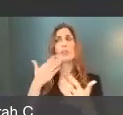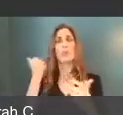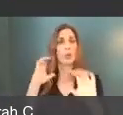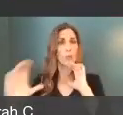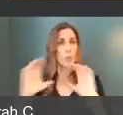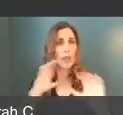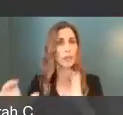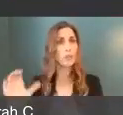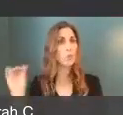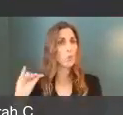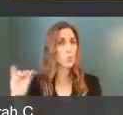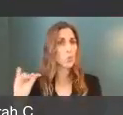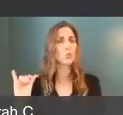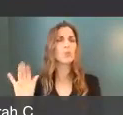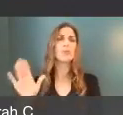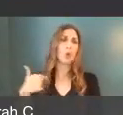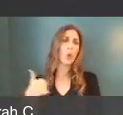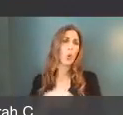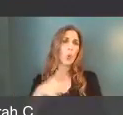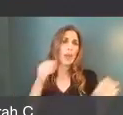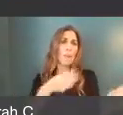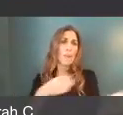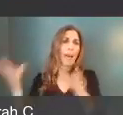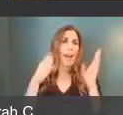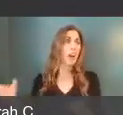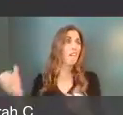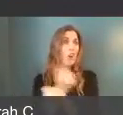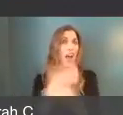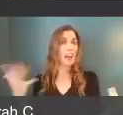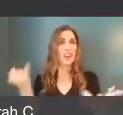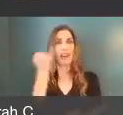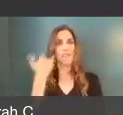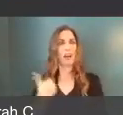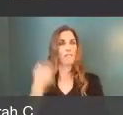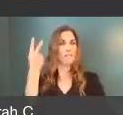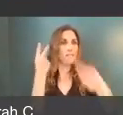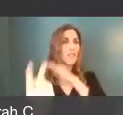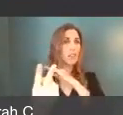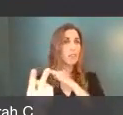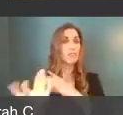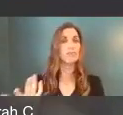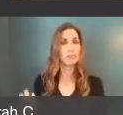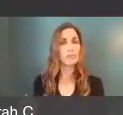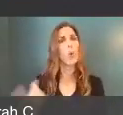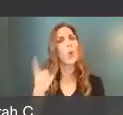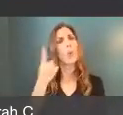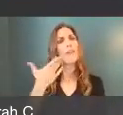know, we can plan for anything. The one, I think, one of the things that's been hardest for us is that